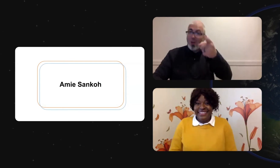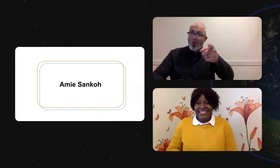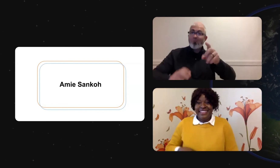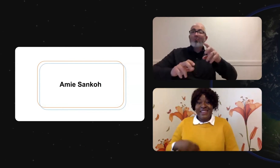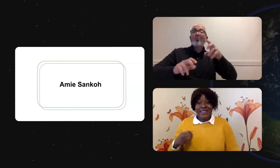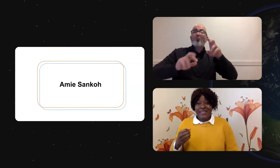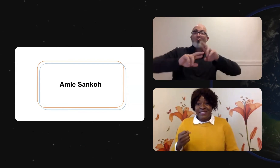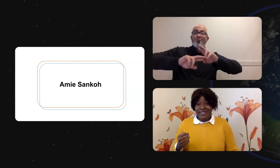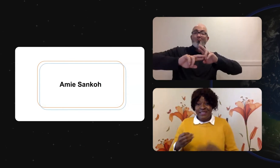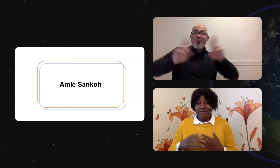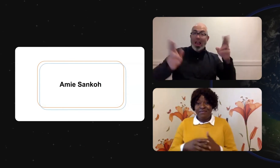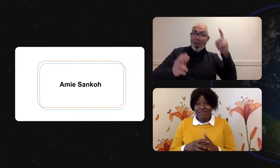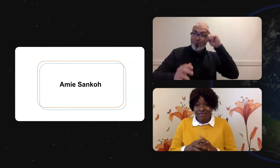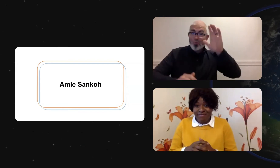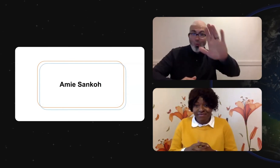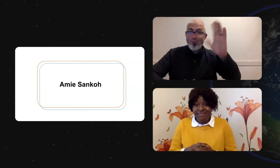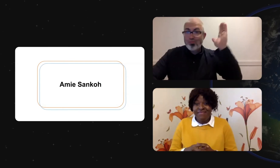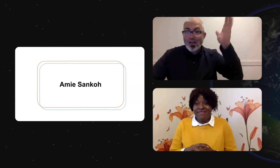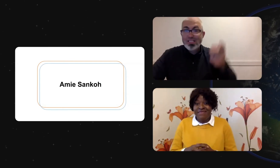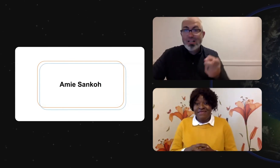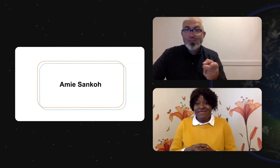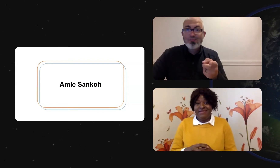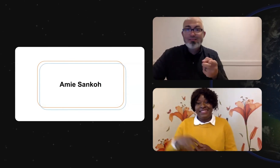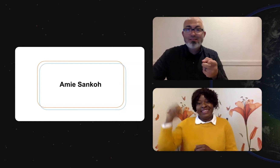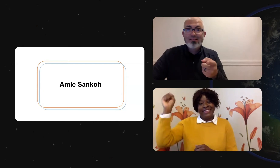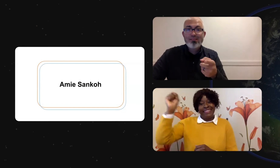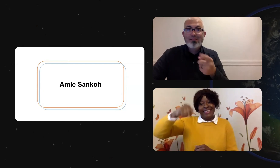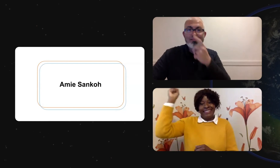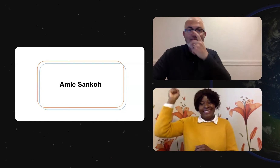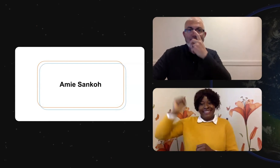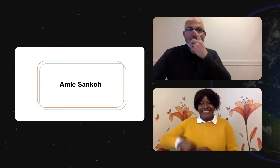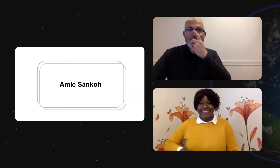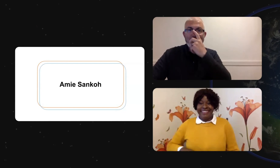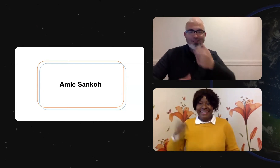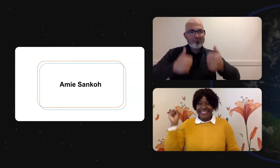I love it. Are you ready? I'm ready for my part!